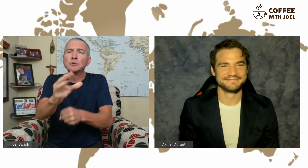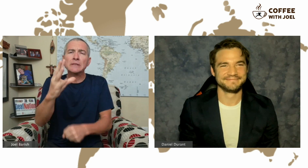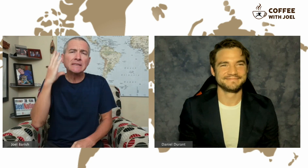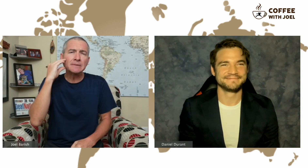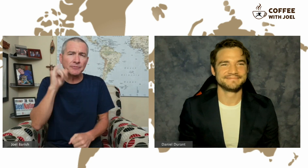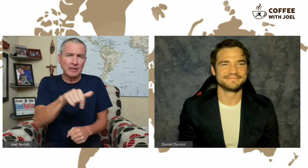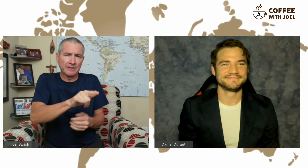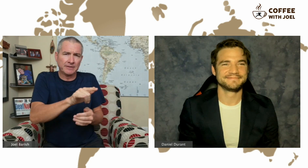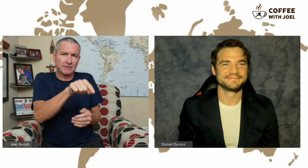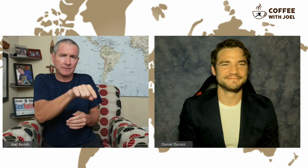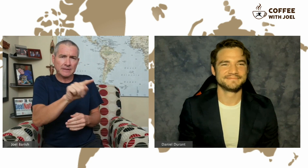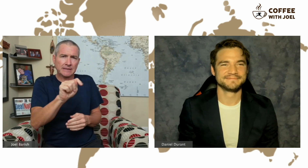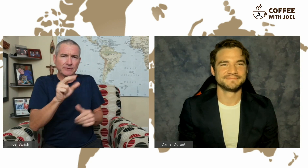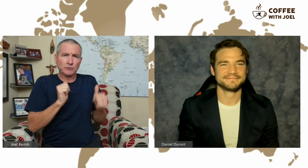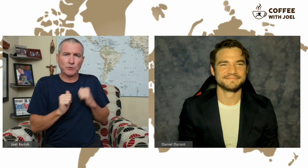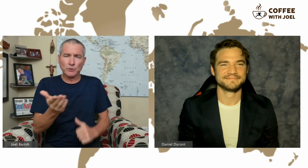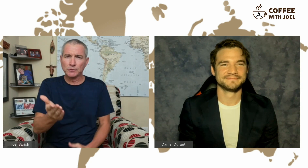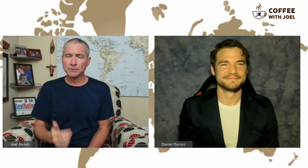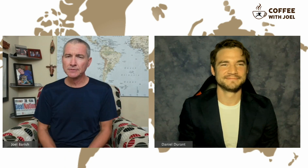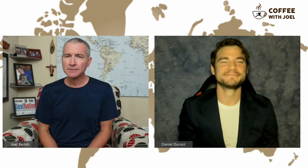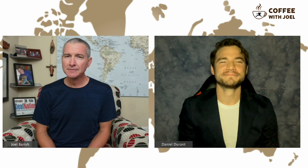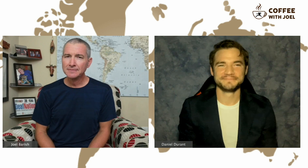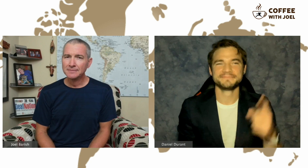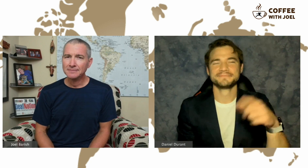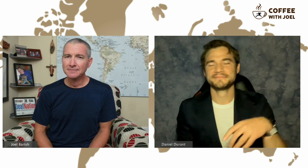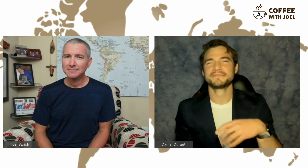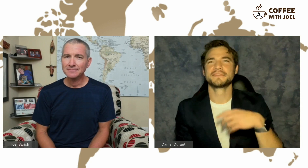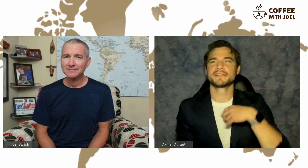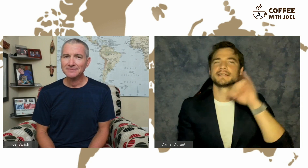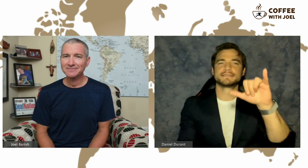Can you summarize your experience on that TV show?